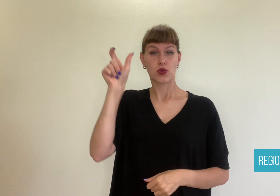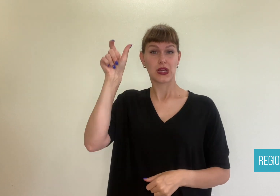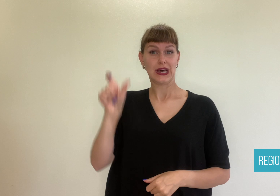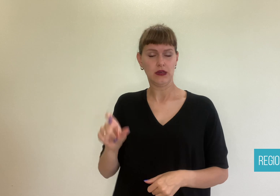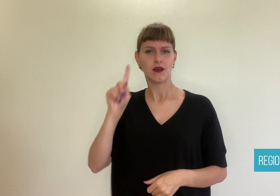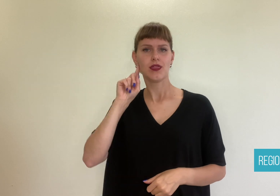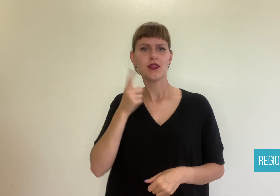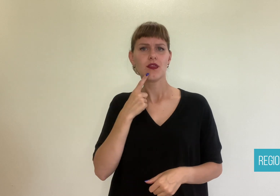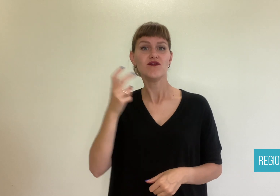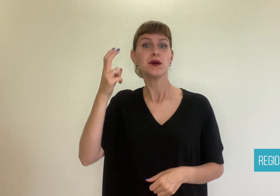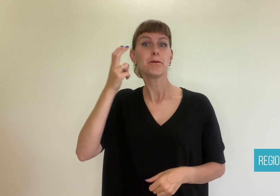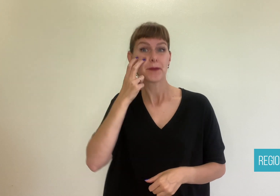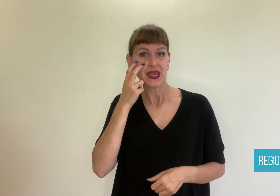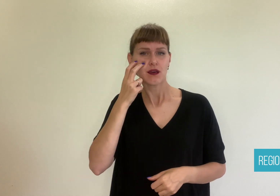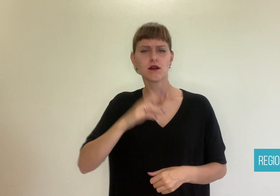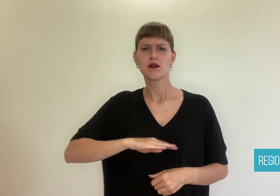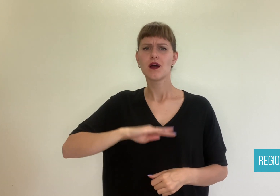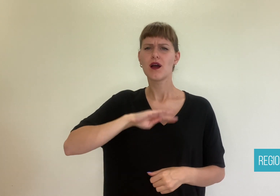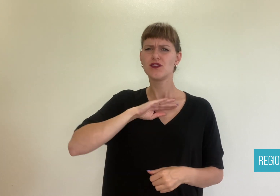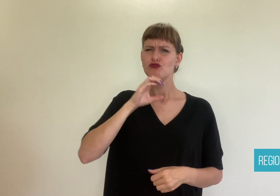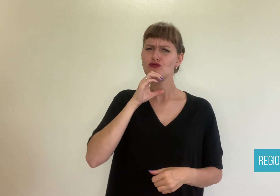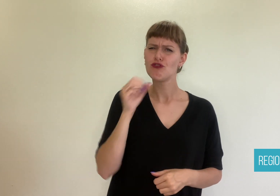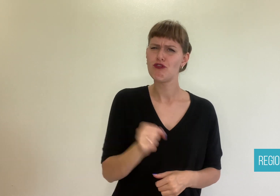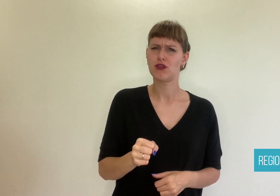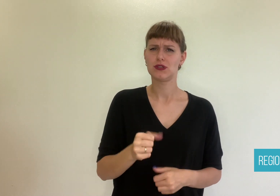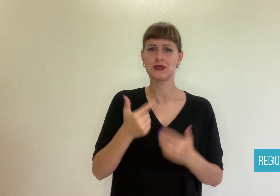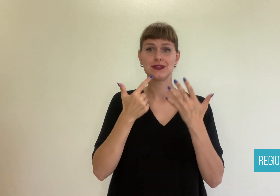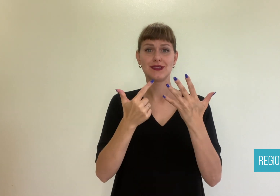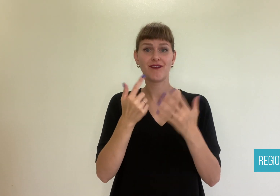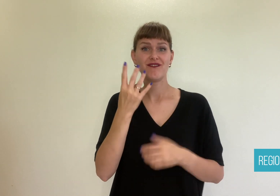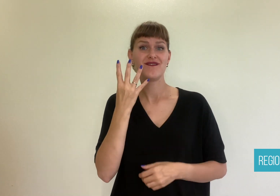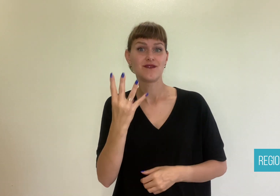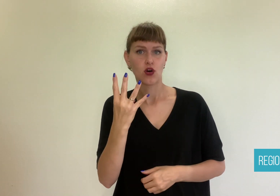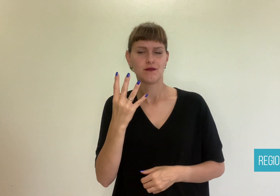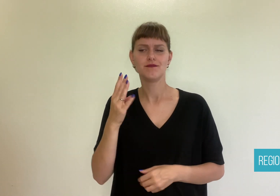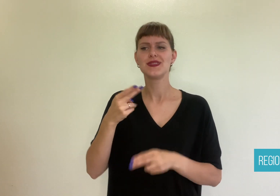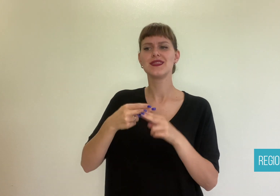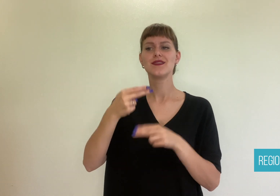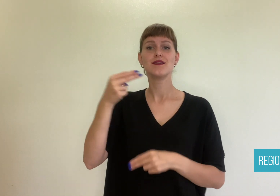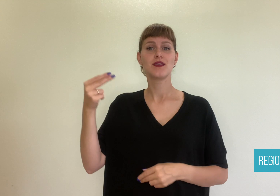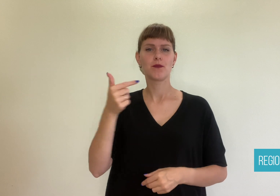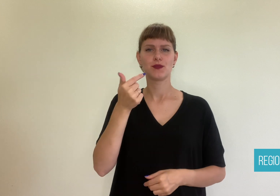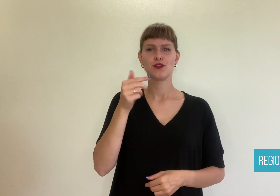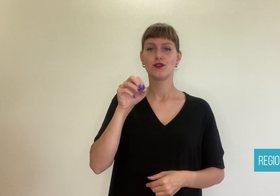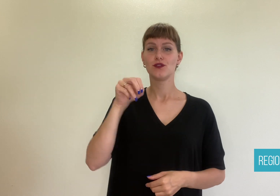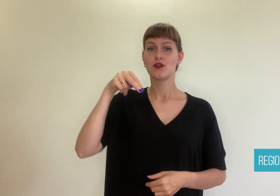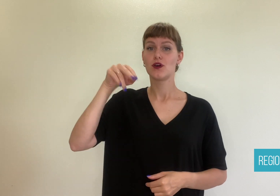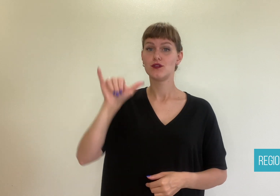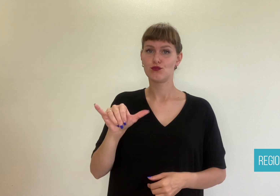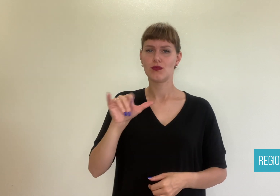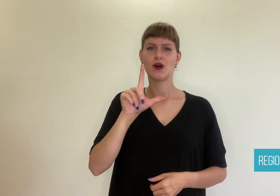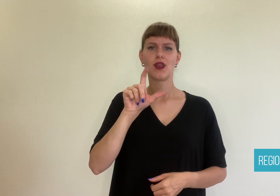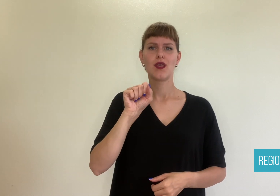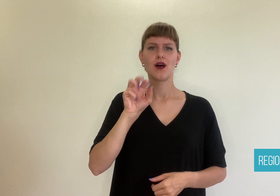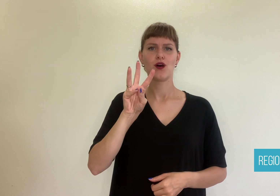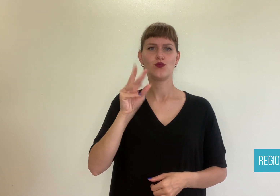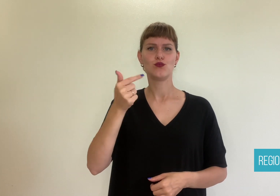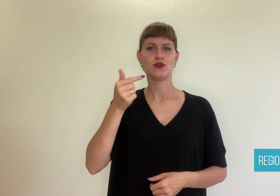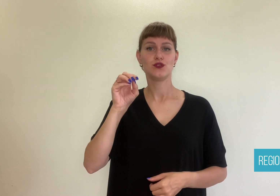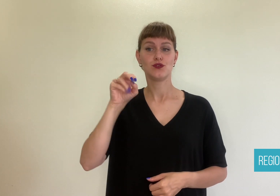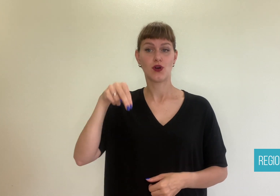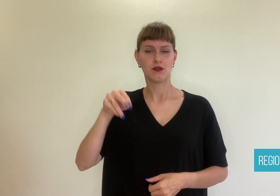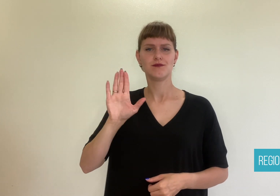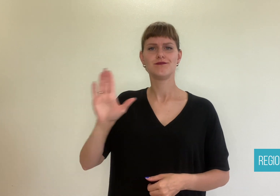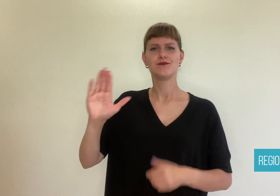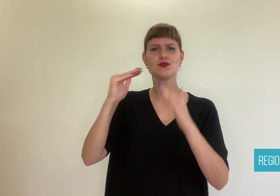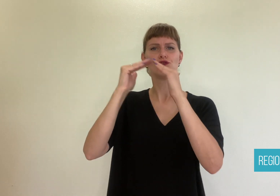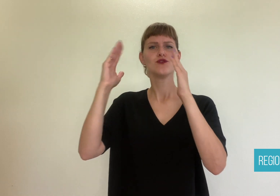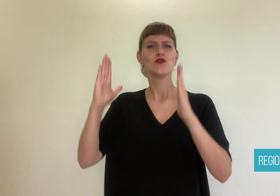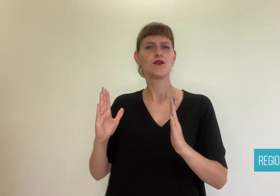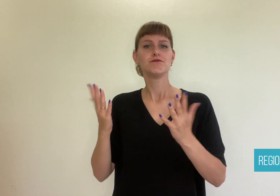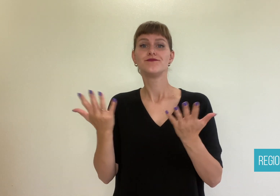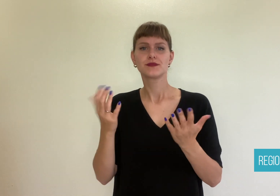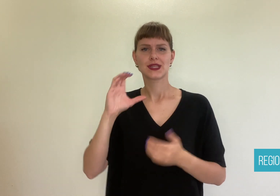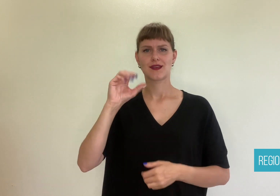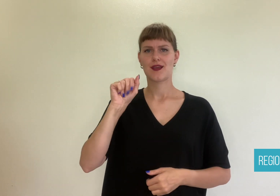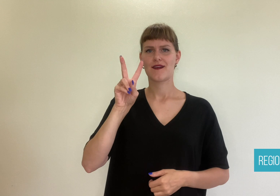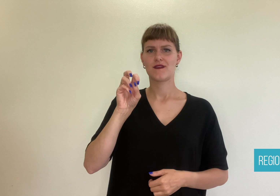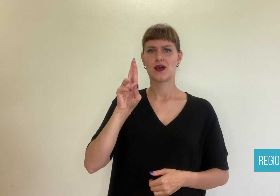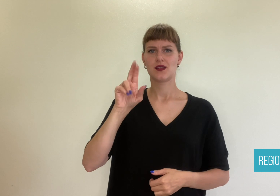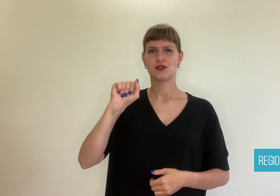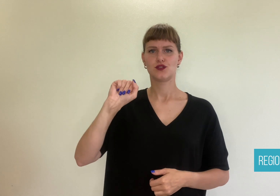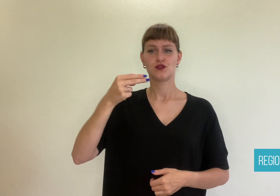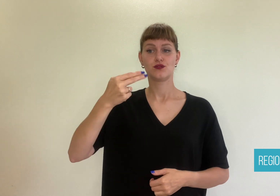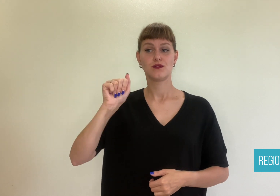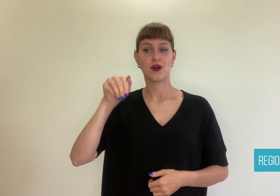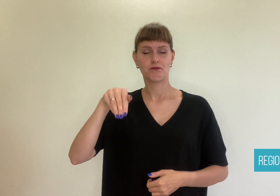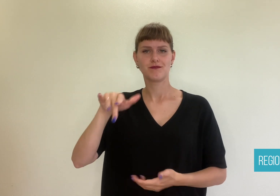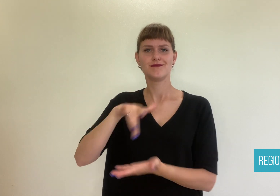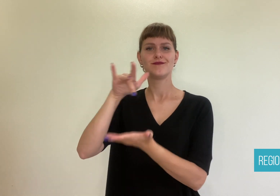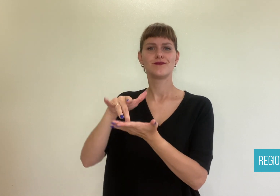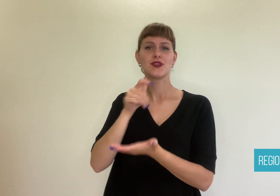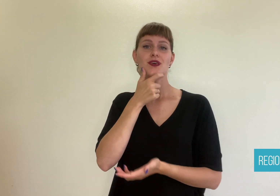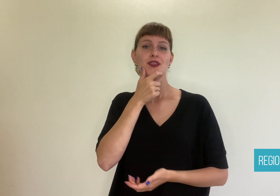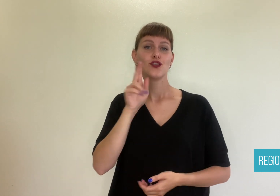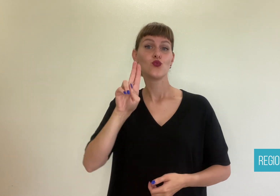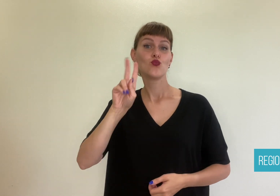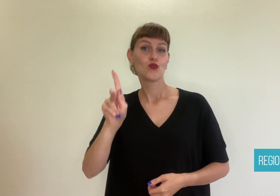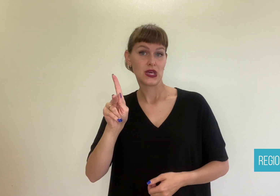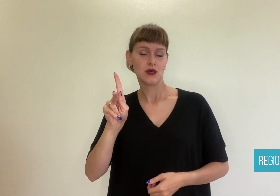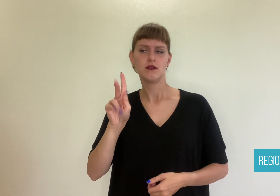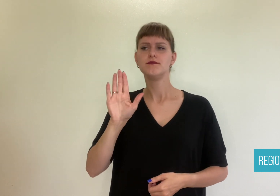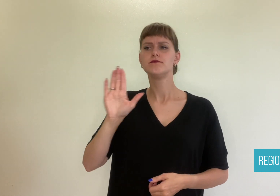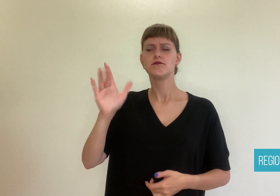One deaf-blind 74-year-old man named Tony Lawton is from Caversham, UK.